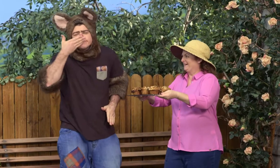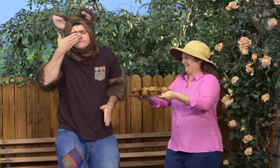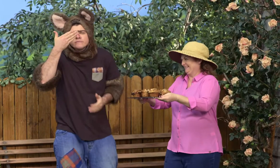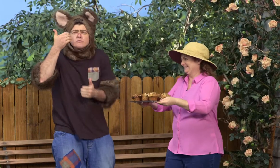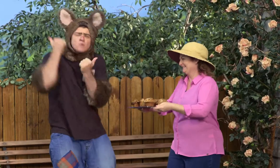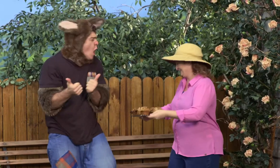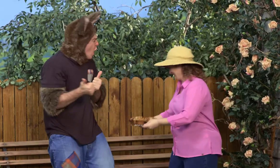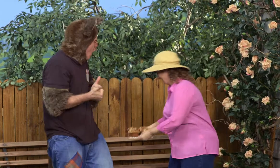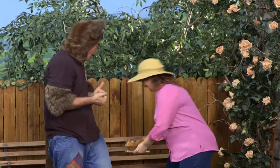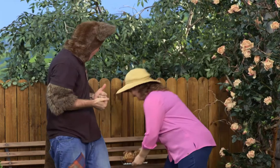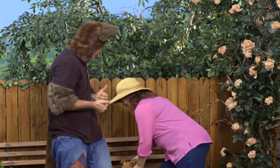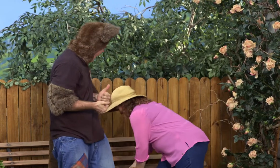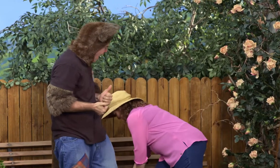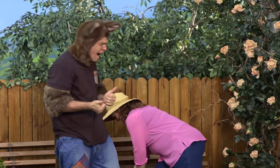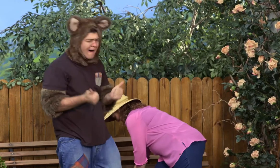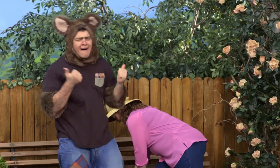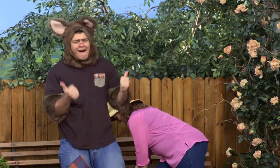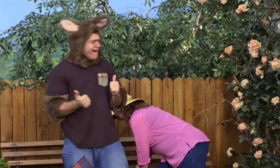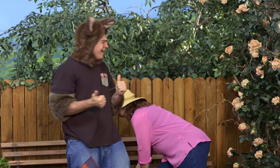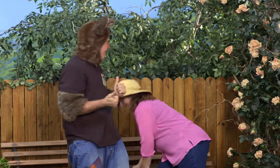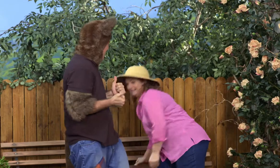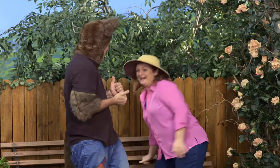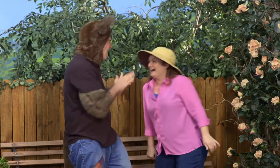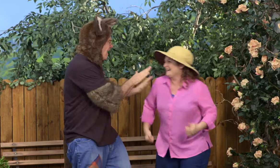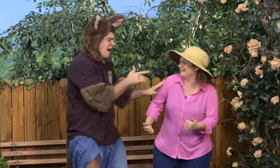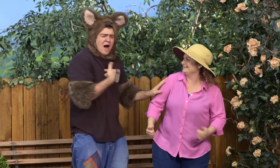Oh, they smell great. Ah.